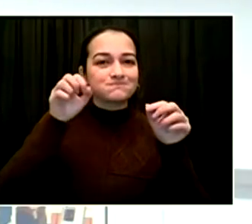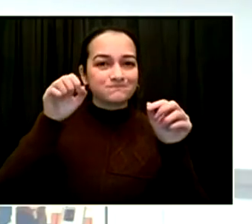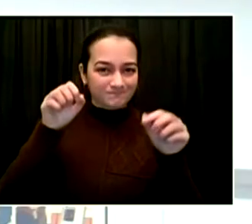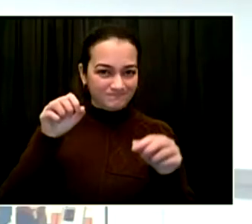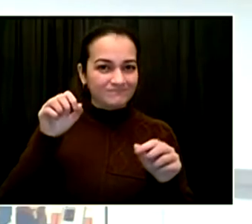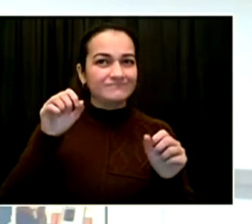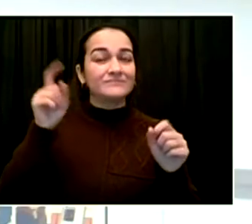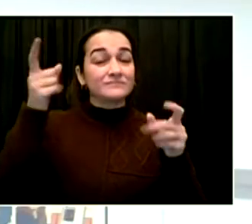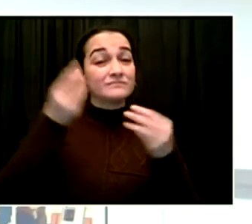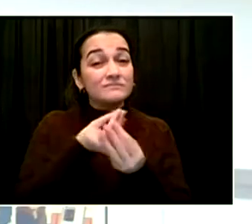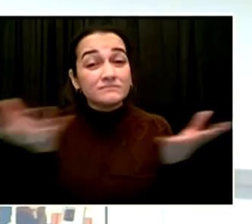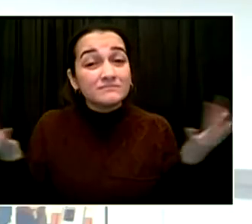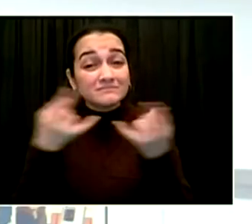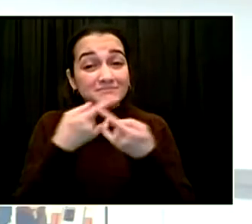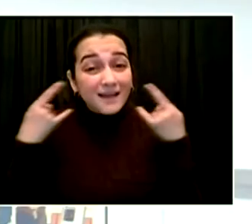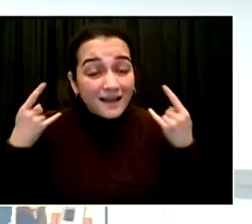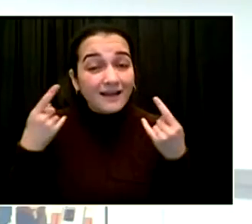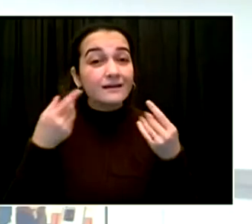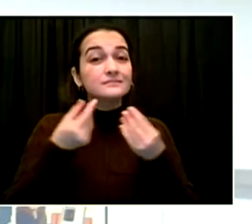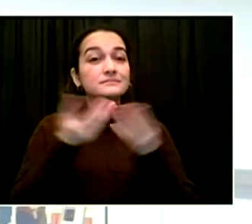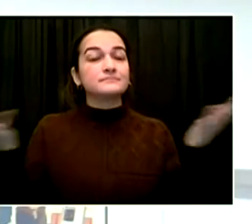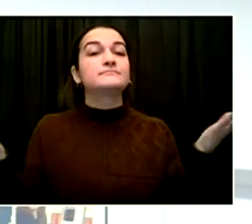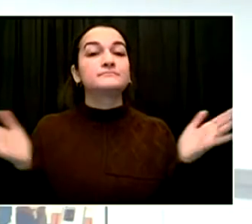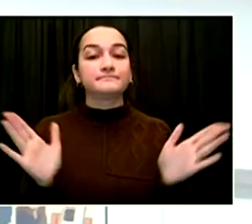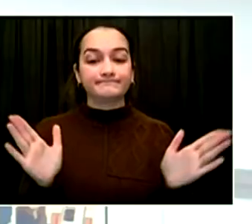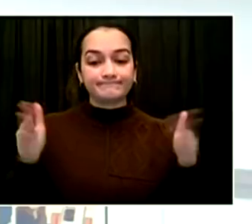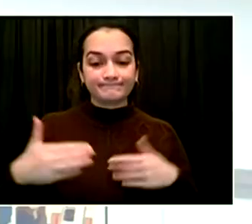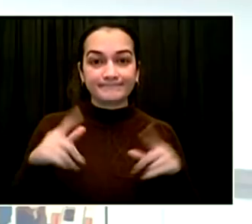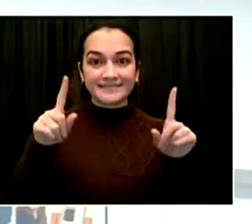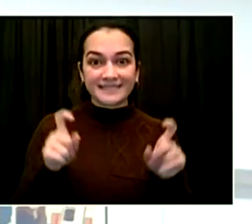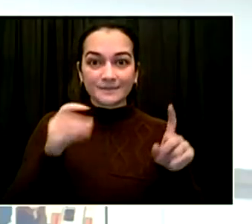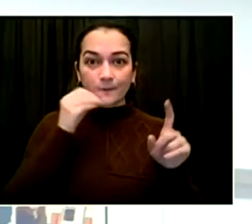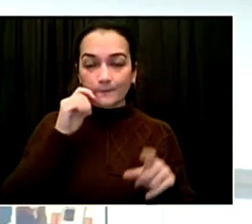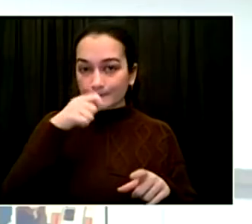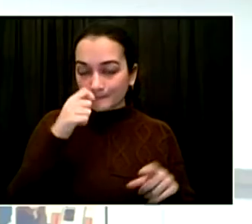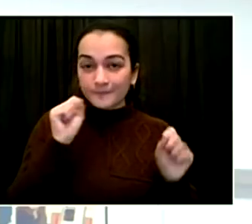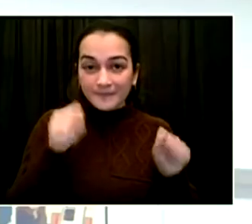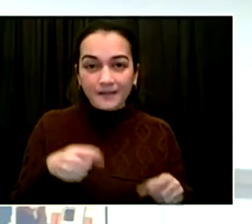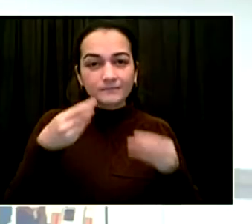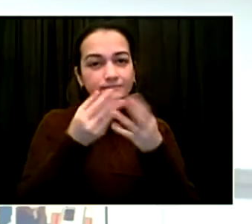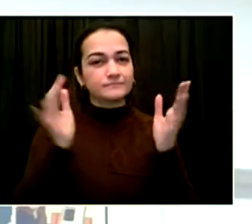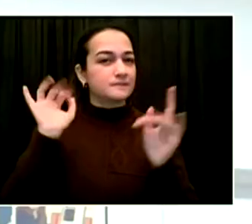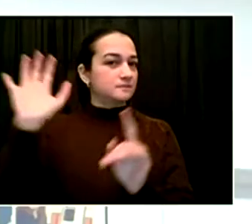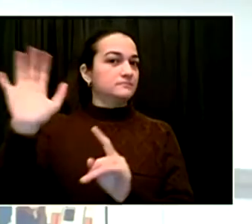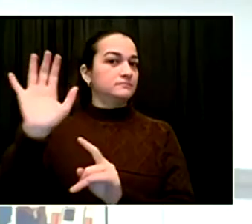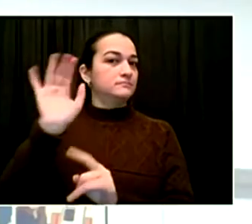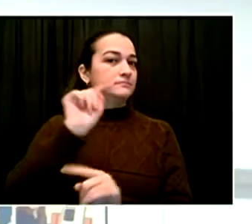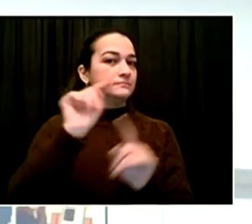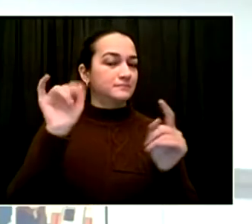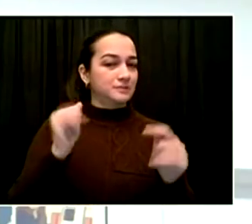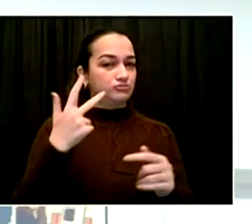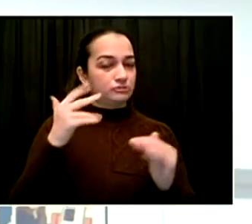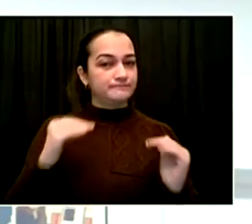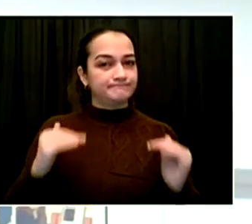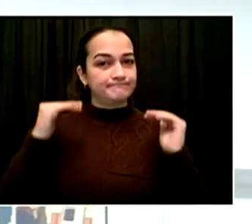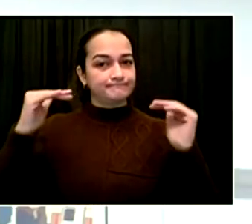THE RAPID AT HOME TEST KITS THAT WE ANNOUNCE JUST A FEW DAYS AGO. WITH RESPECT TO TREATMENT AS A